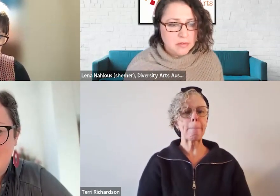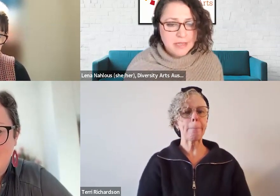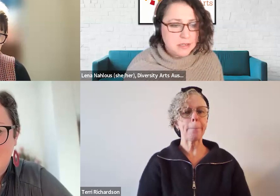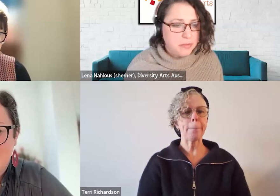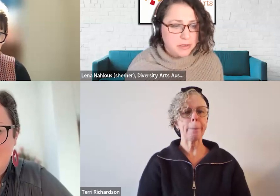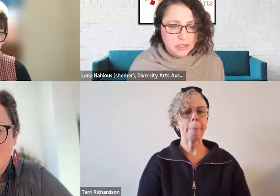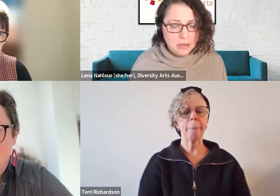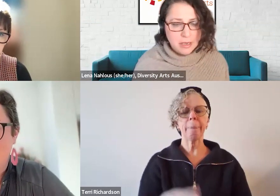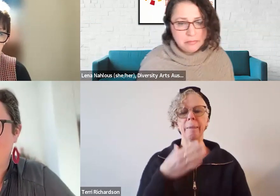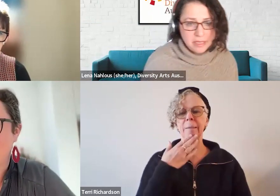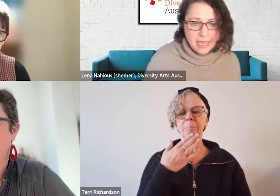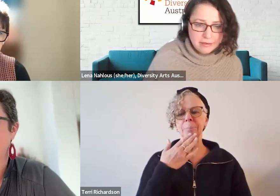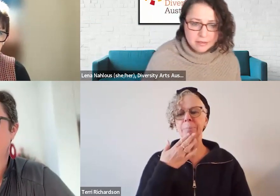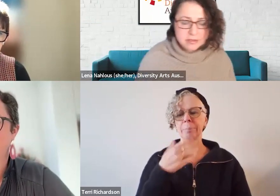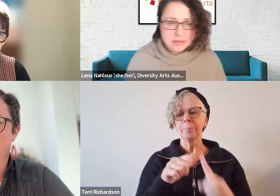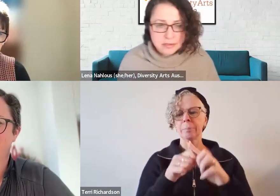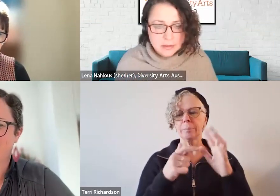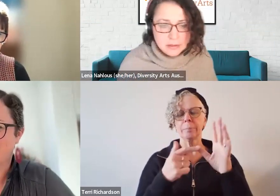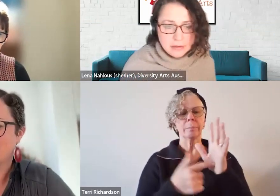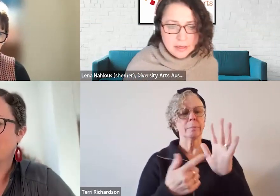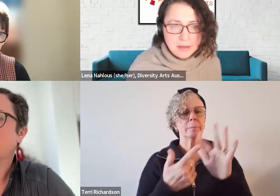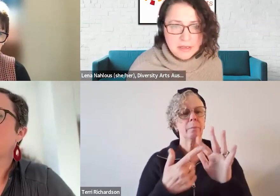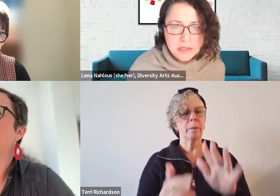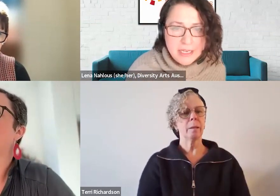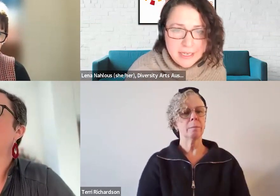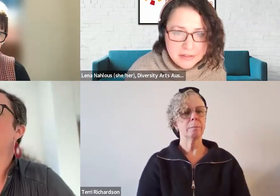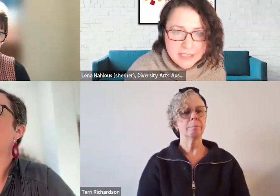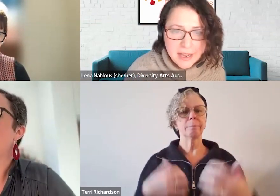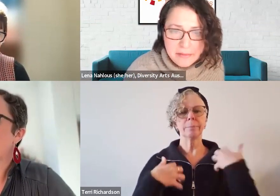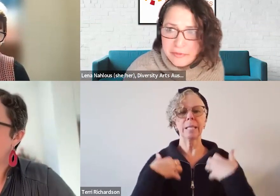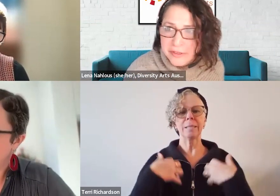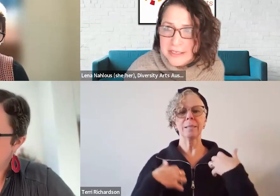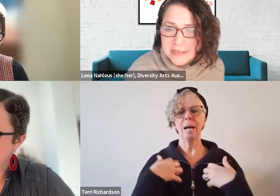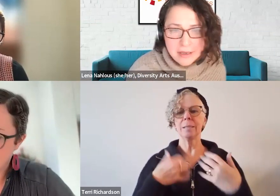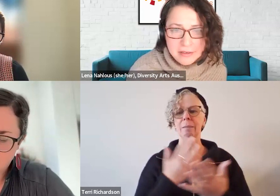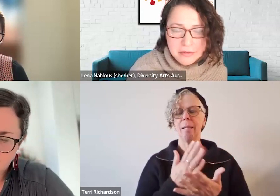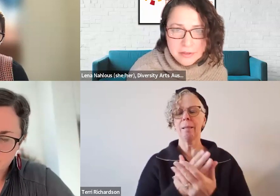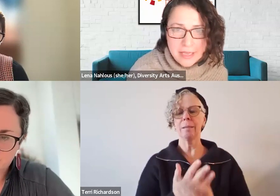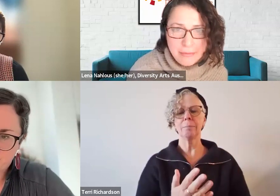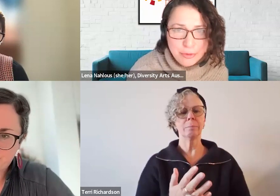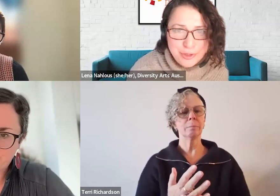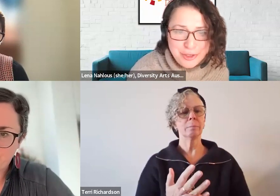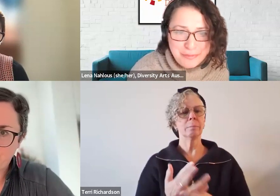Thanks so much, Kate. That's exciting. And hopefully Emerald,